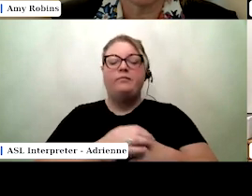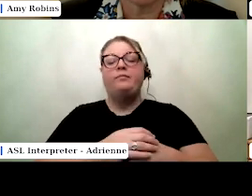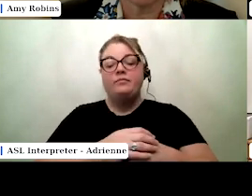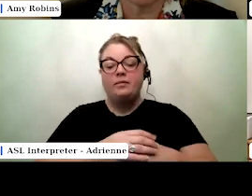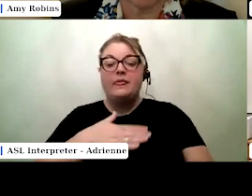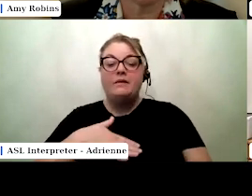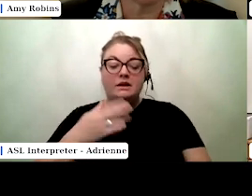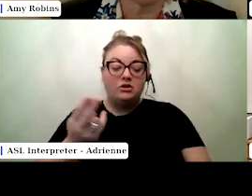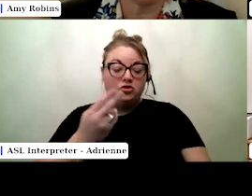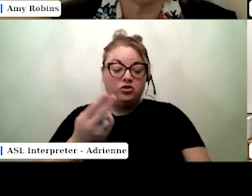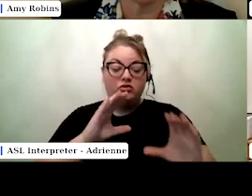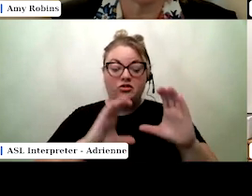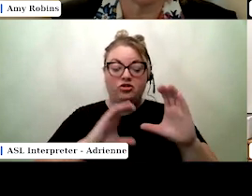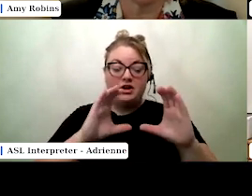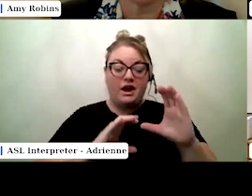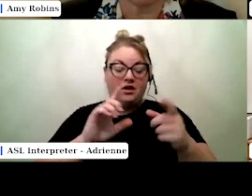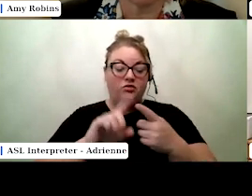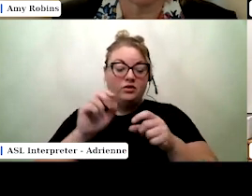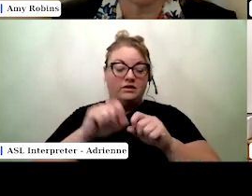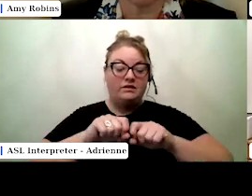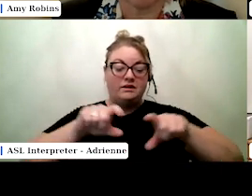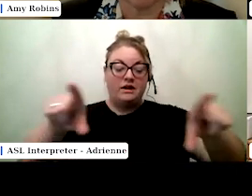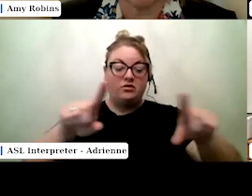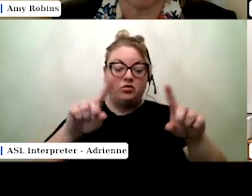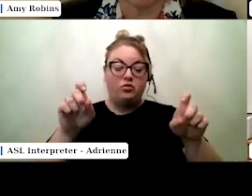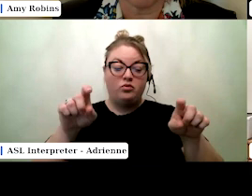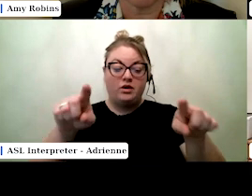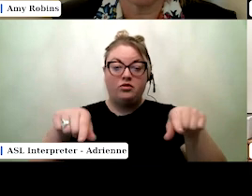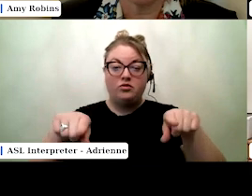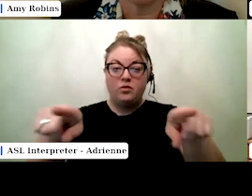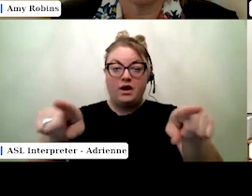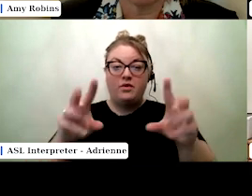Please use the chat function to send us your questions throughout the webinar.